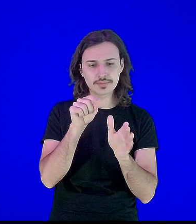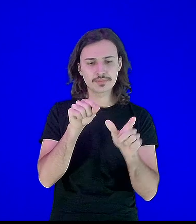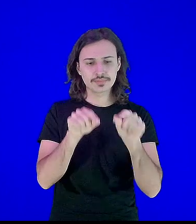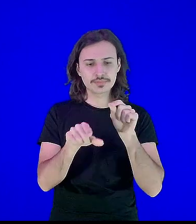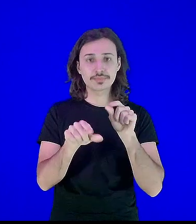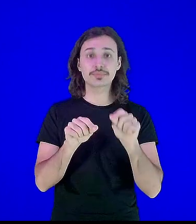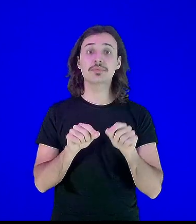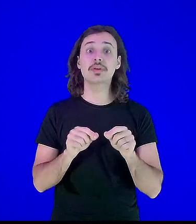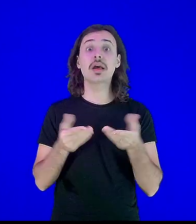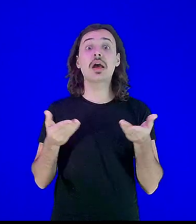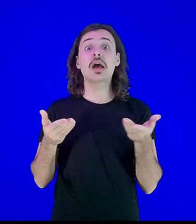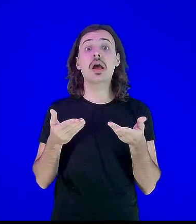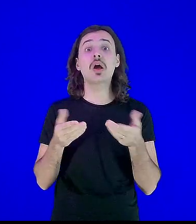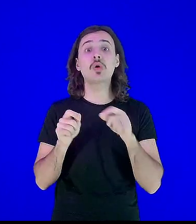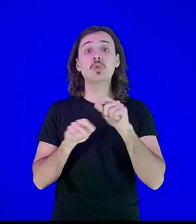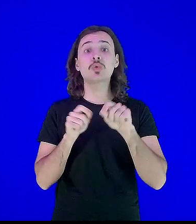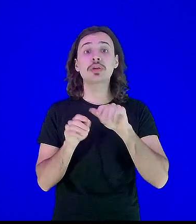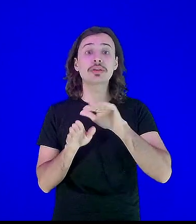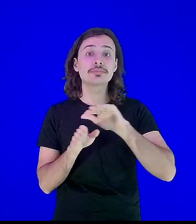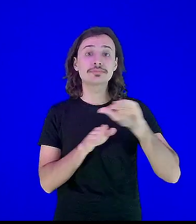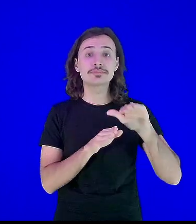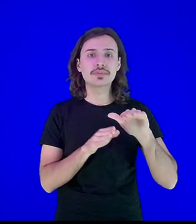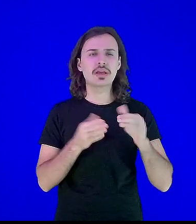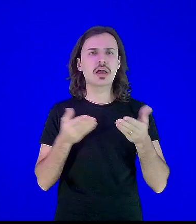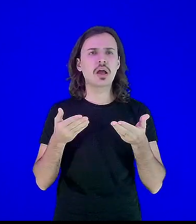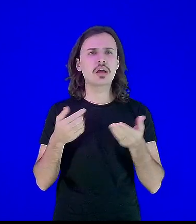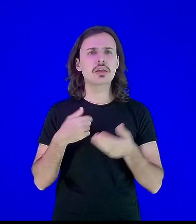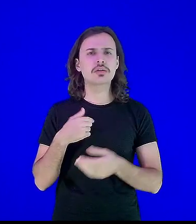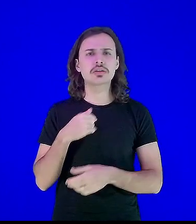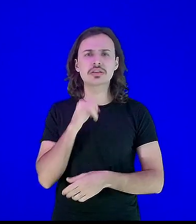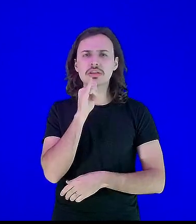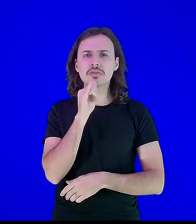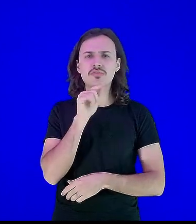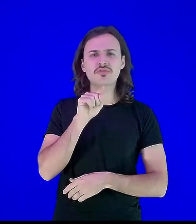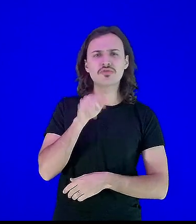so, for example, here I want to add a semicolon